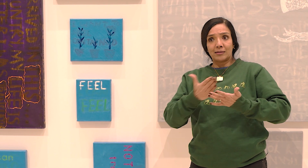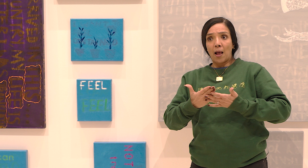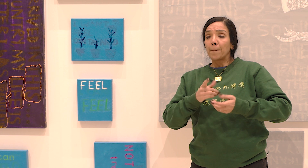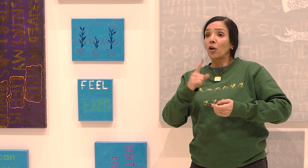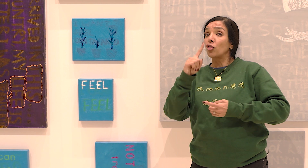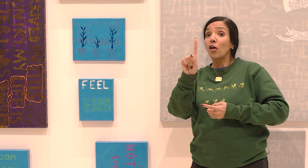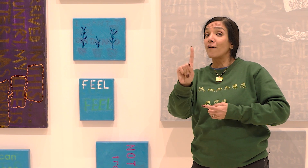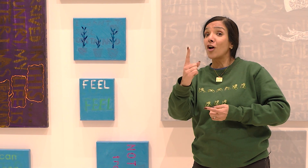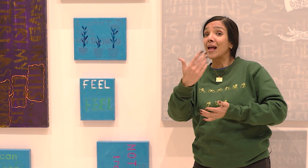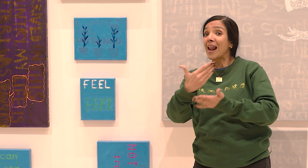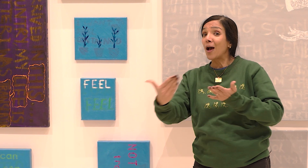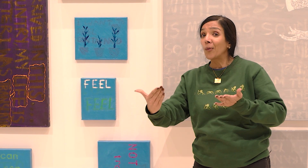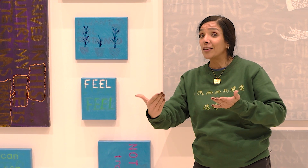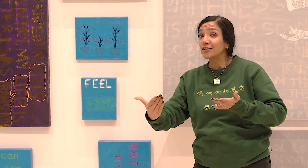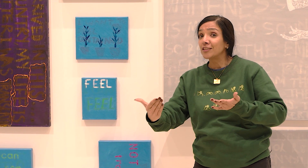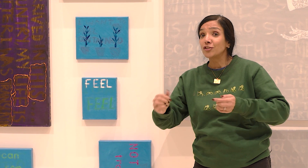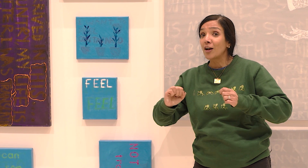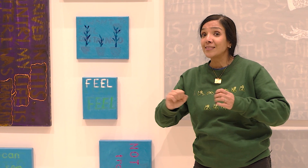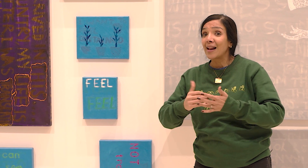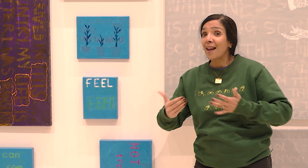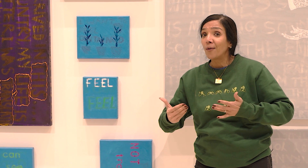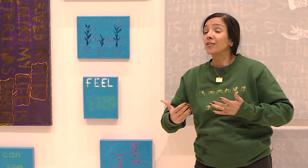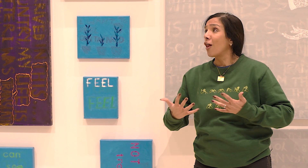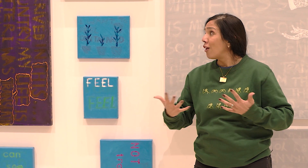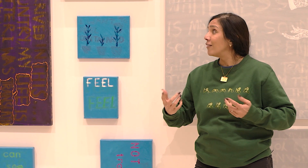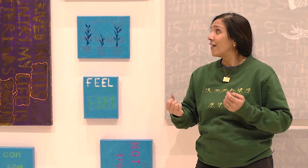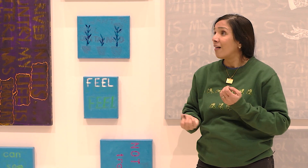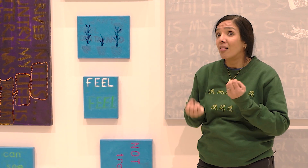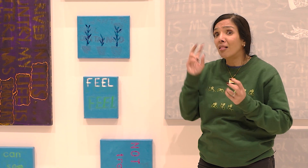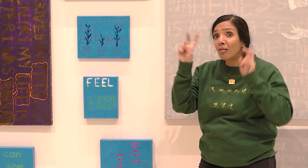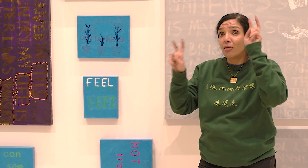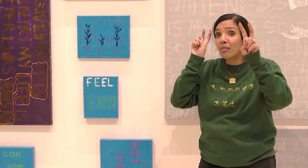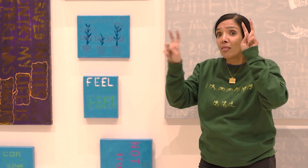It's like BSL is controlling them, because remember, some of them-- most of them--were migrants,